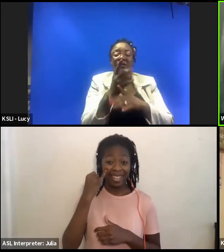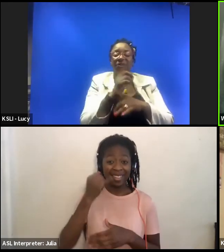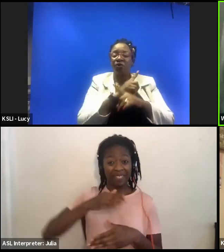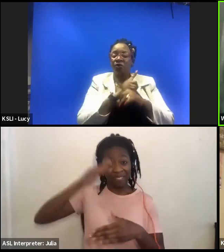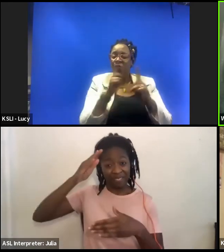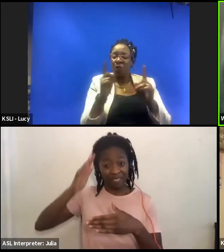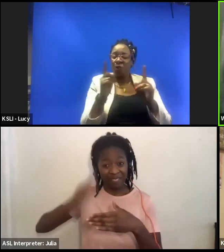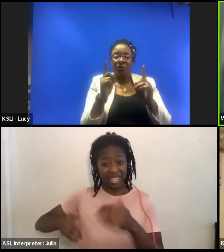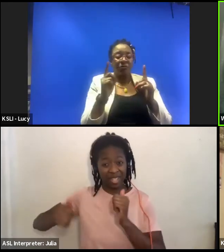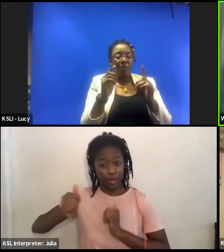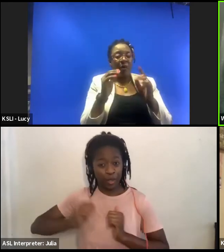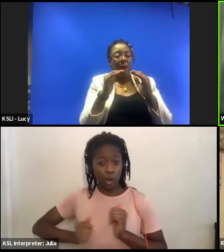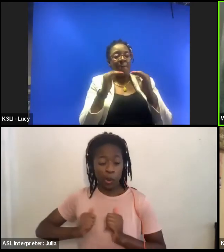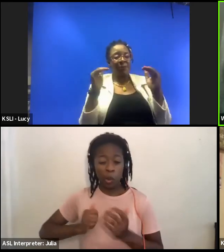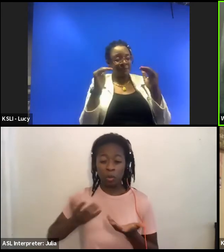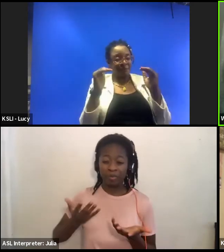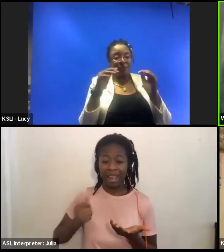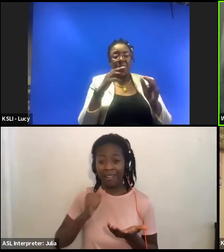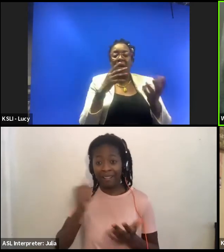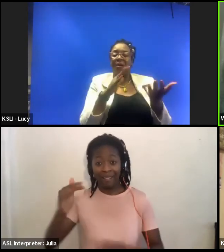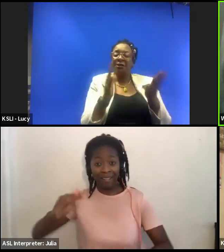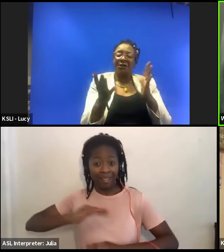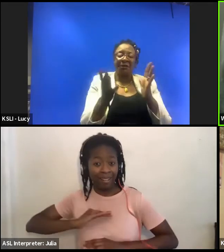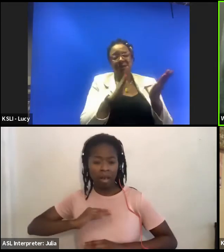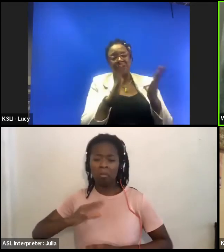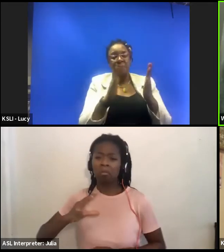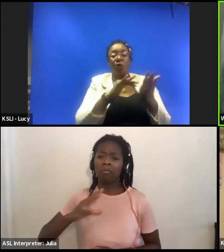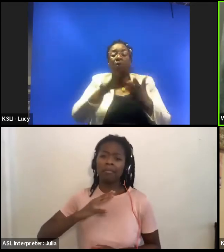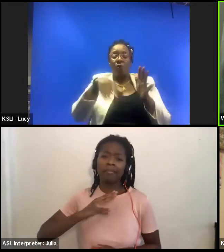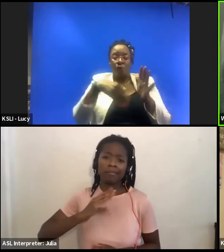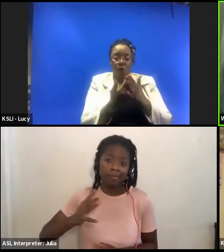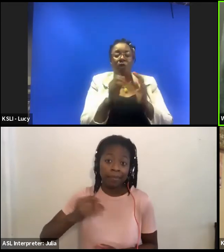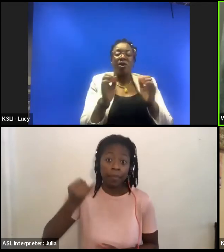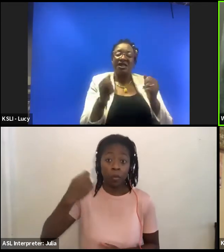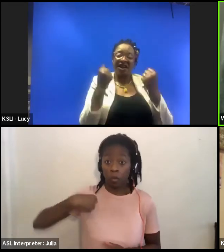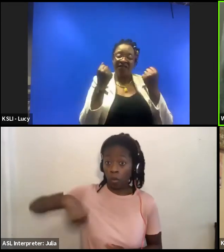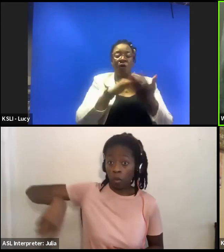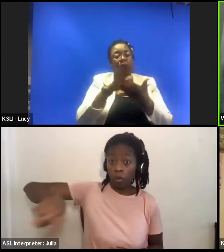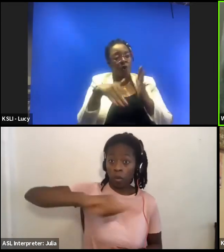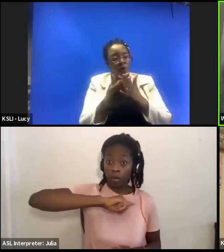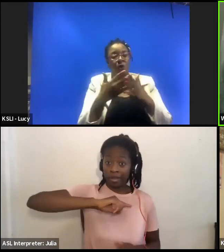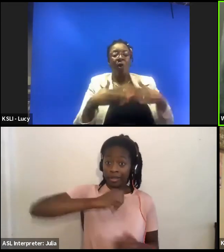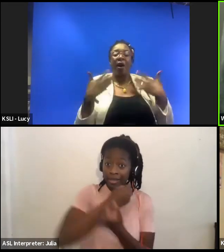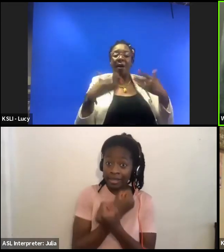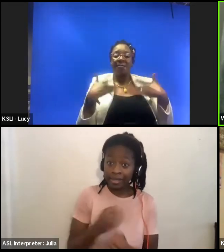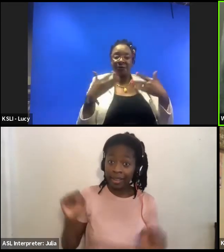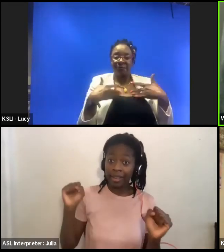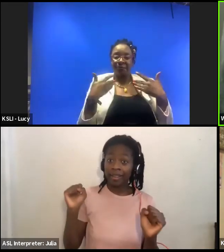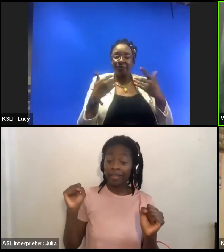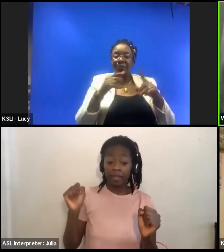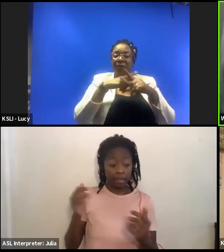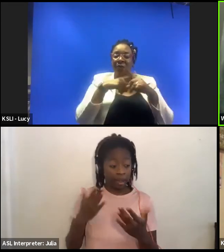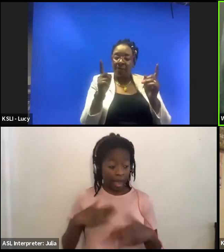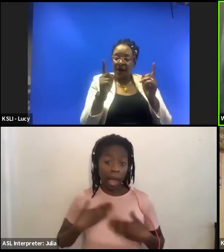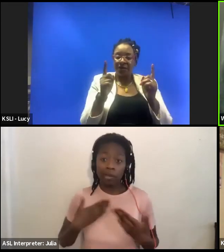at least we are all safe, we are all happy." But the beauty of that whole experience